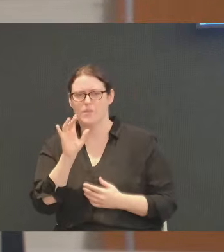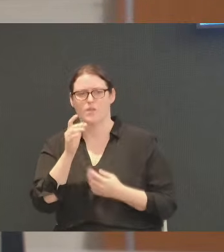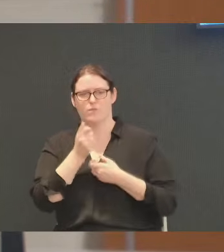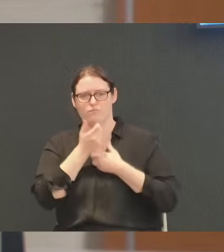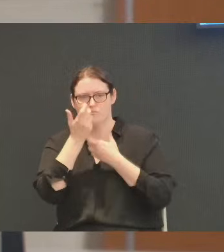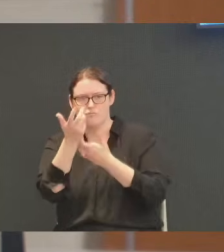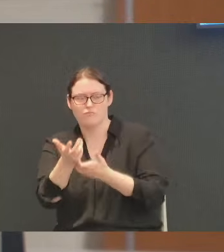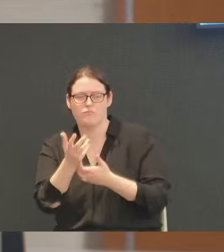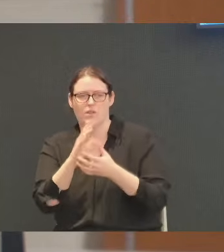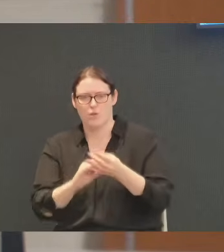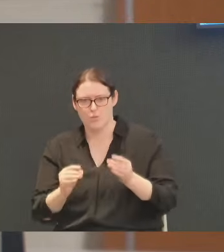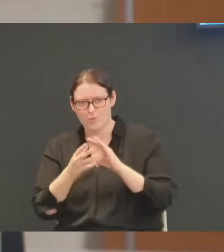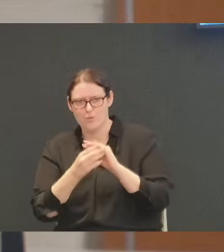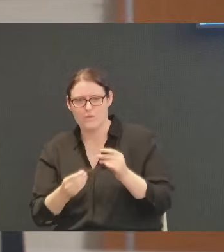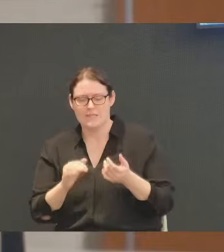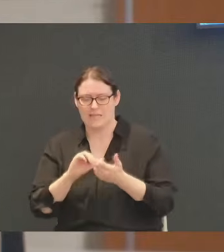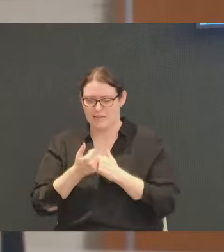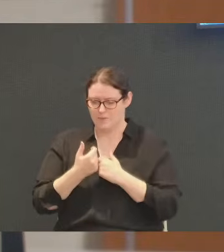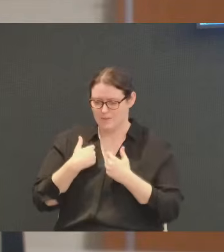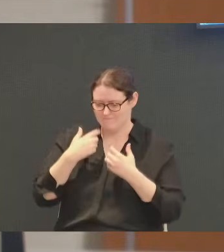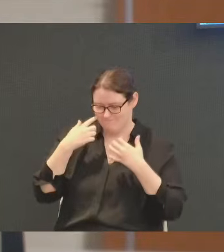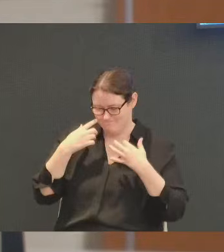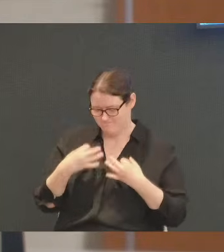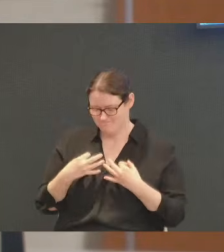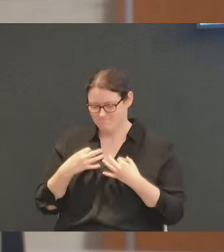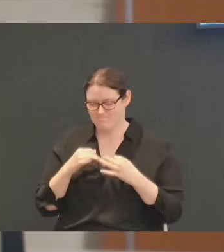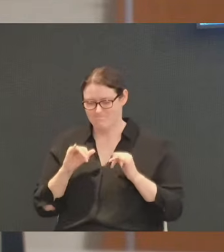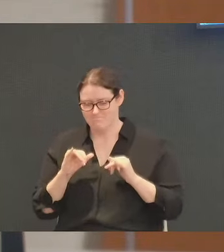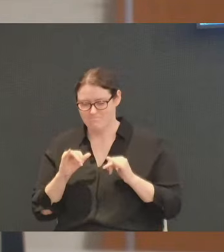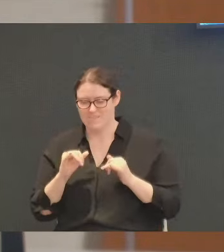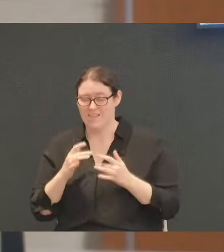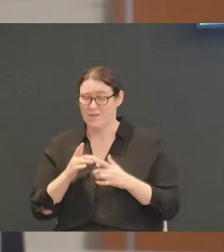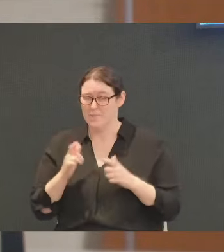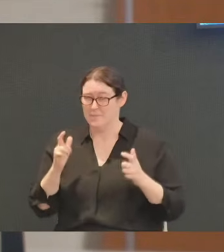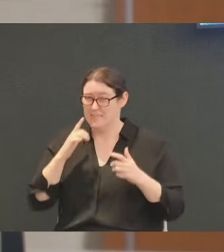know, how do we handle this situation? so we've got a big decision to make and we want to make